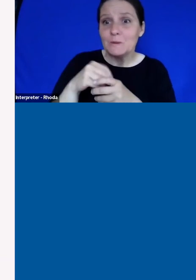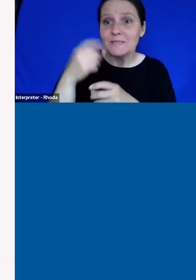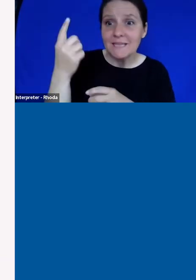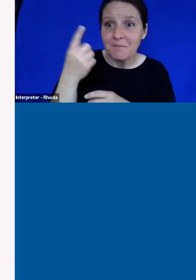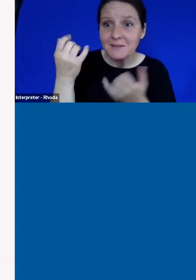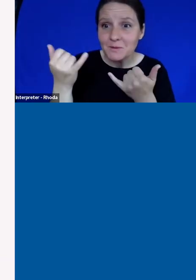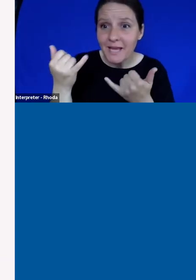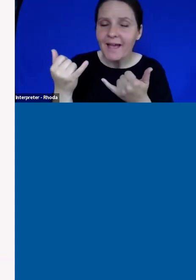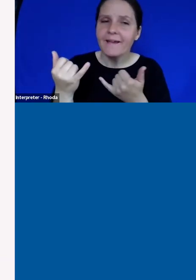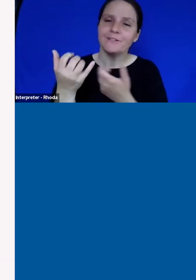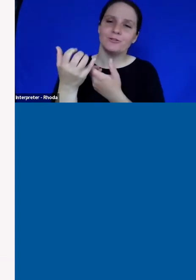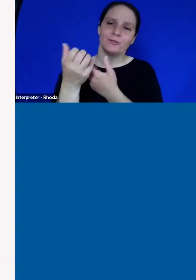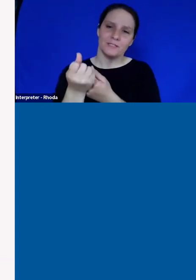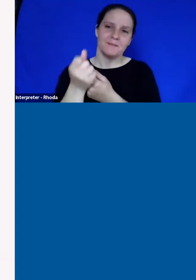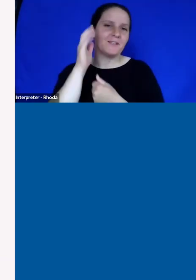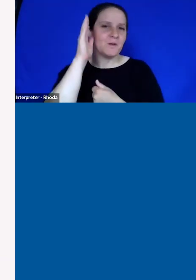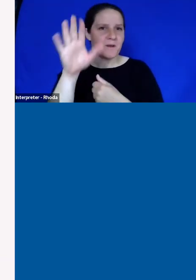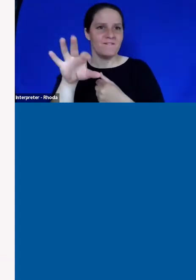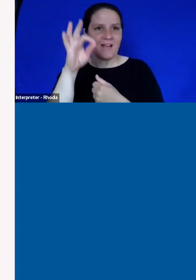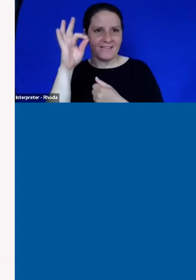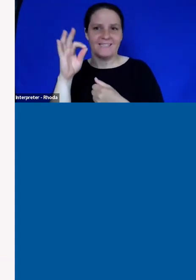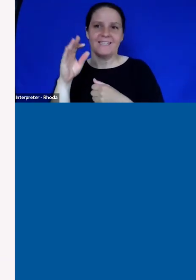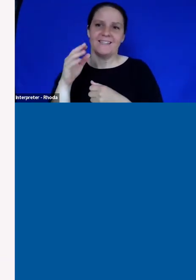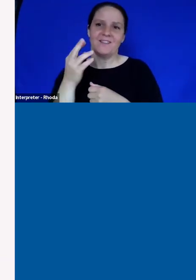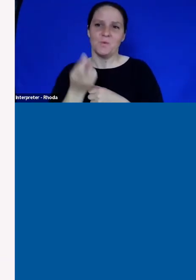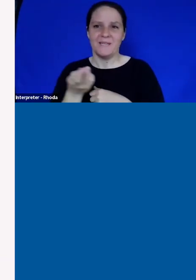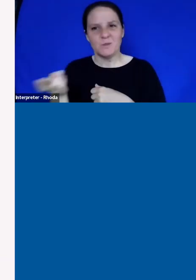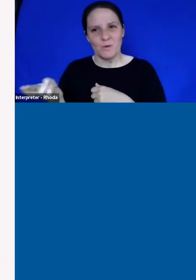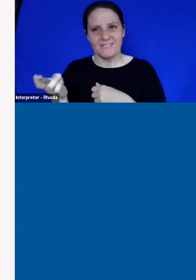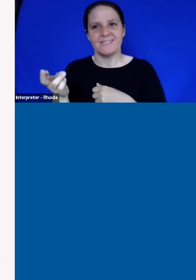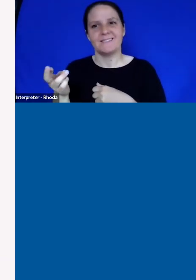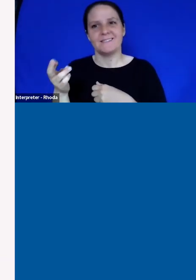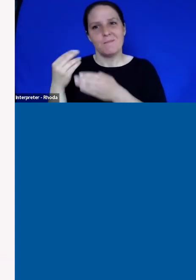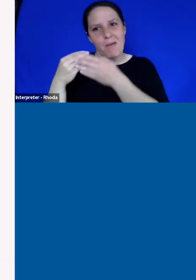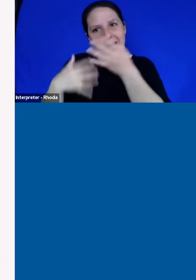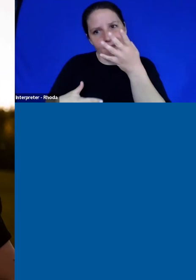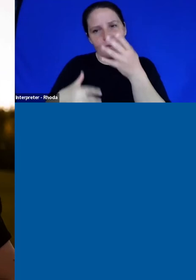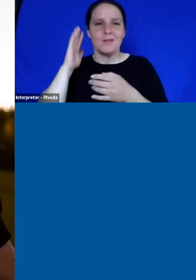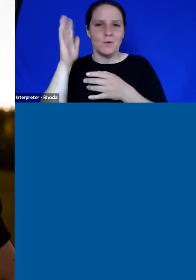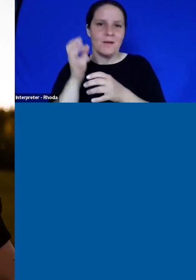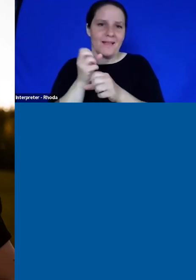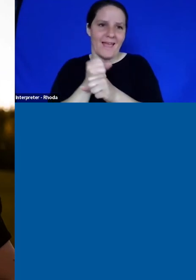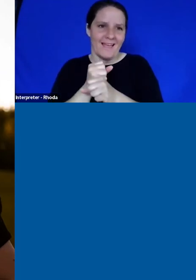you will find it in this resources package you'll be getting in the deck and the handout. Thank you.